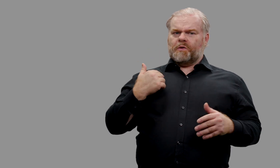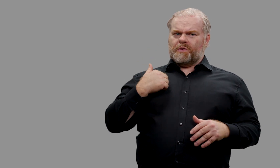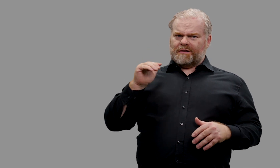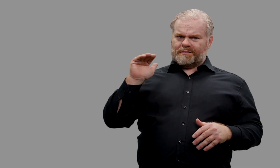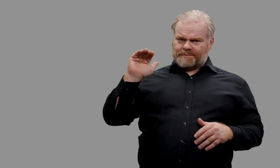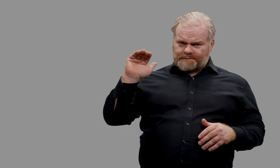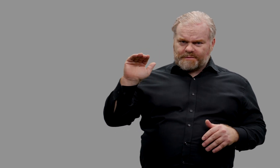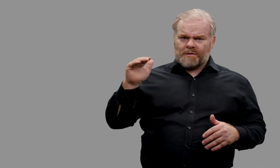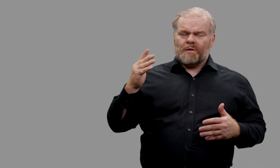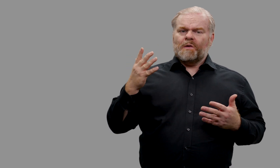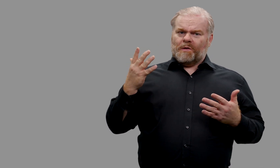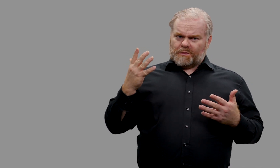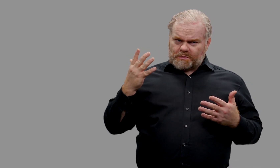So I said to him: